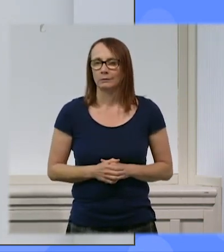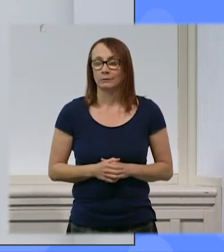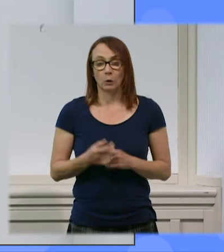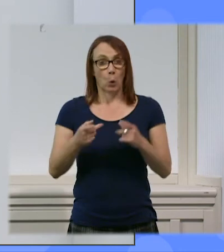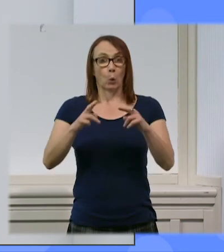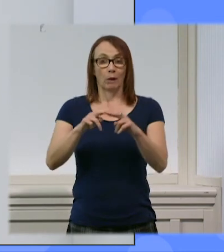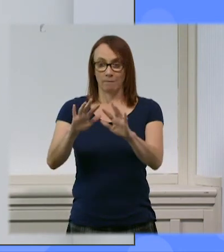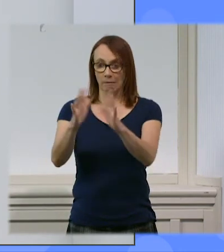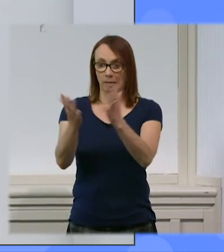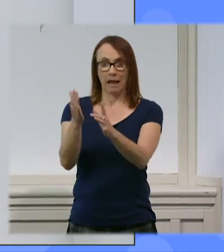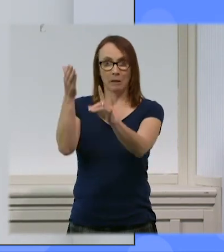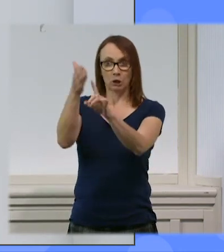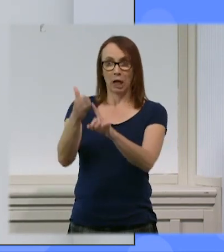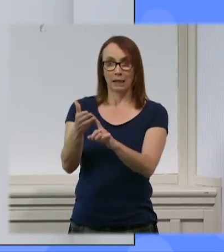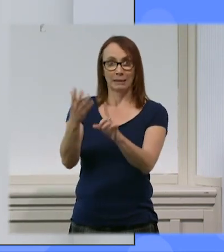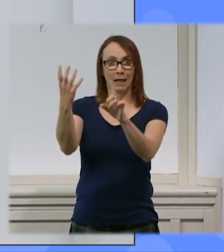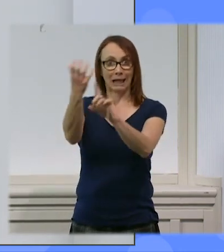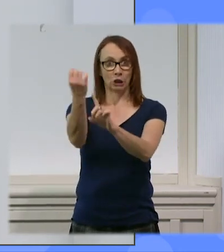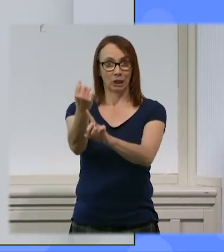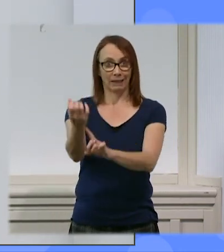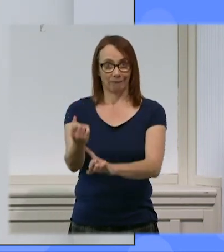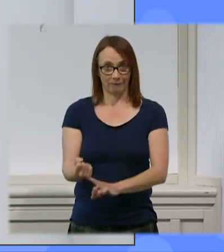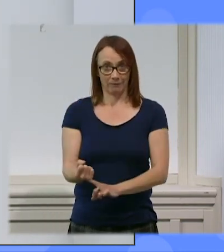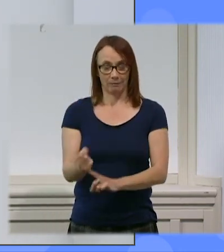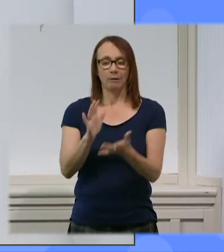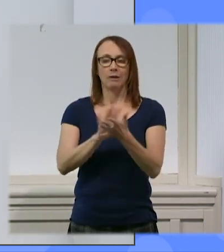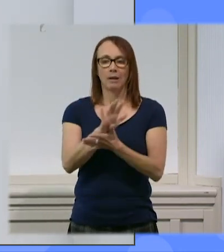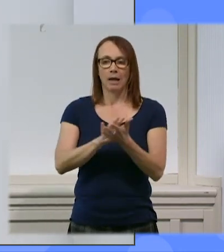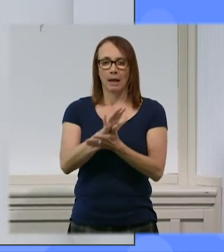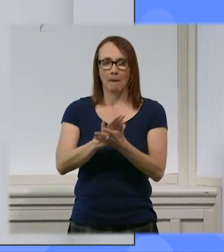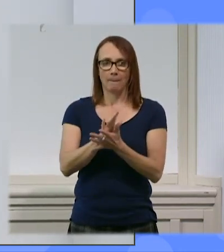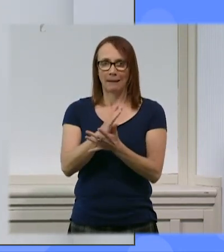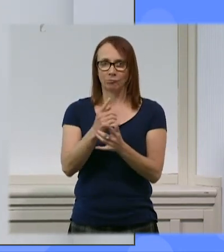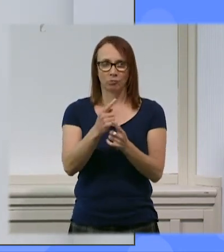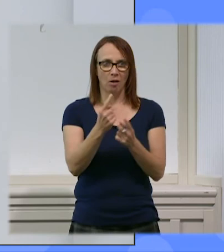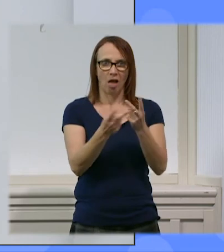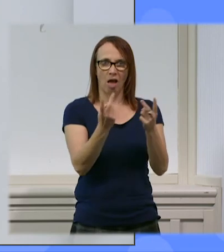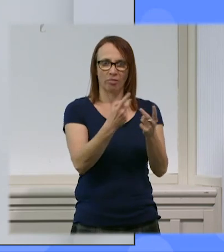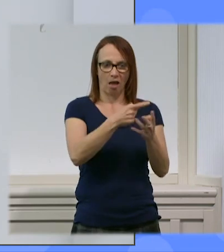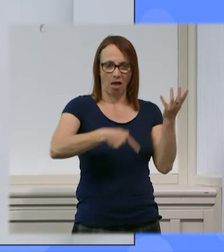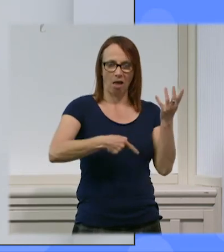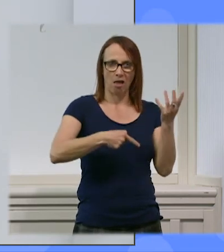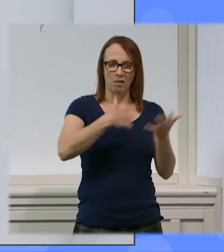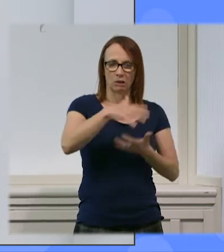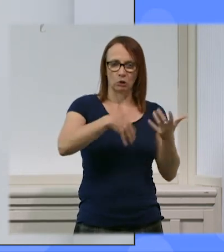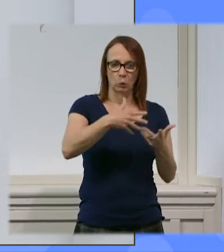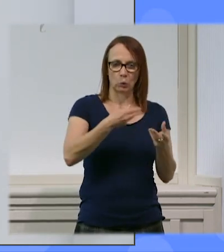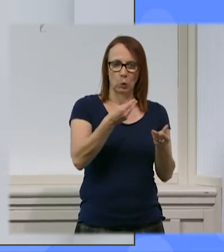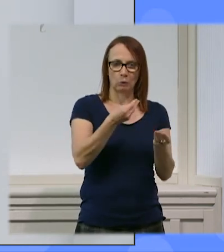targets if we do it right then actually we're going to deliver a whole series of other social and economic benefits across the